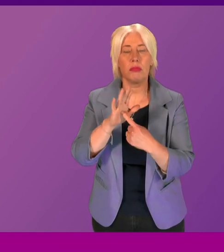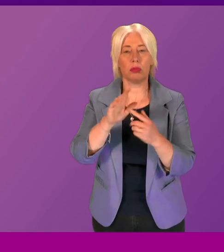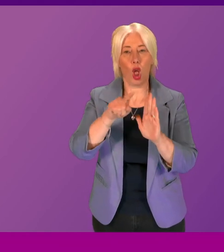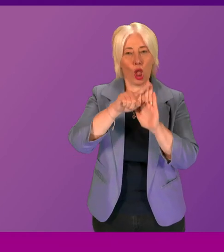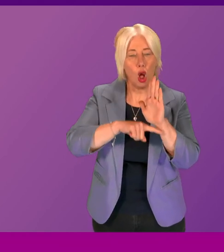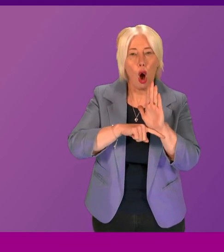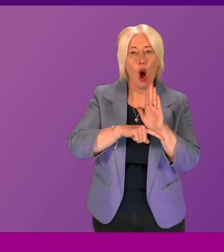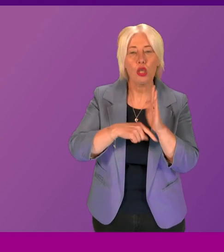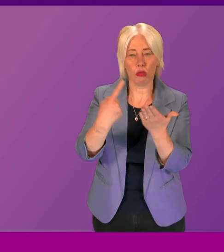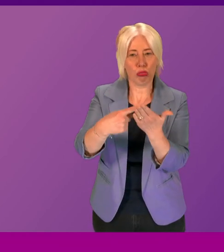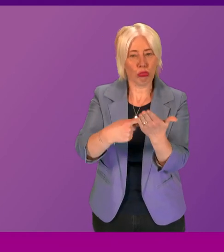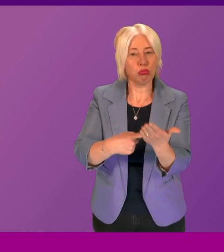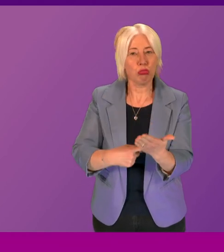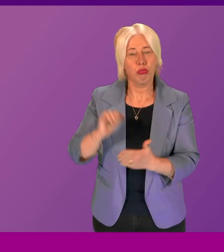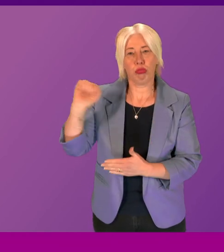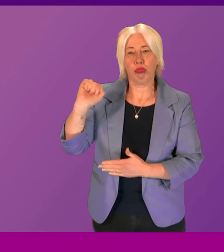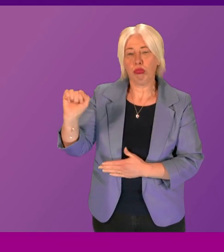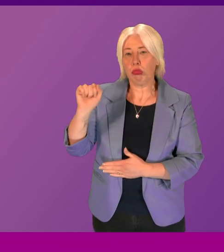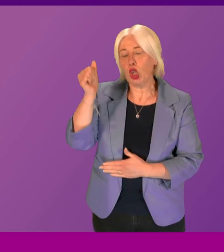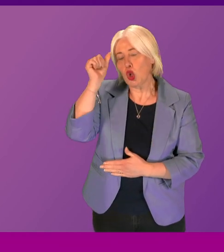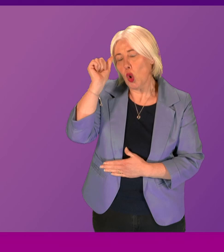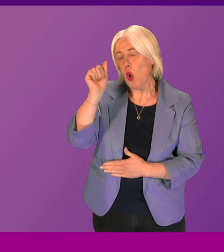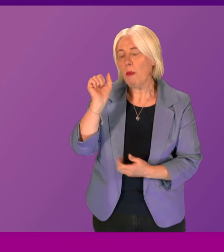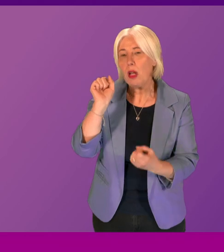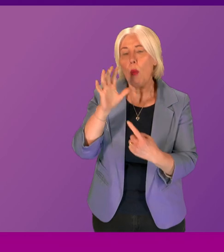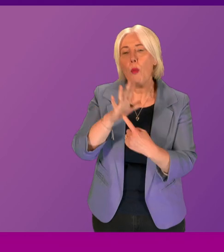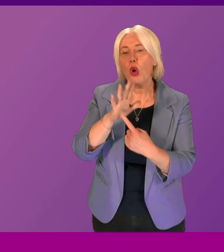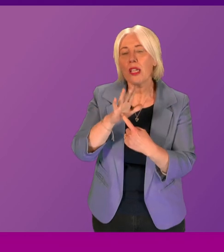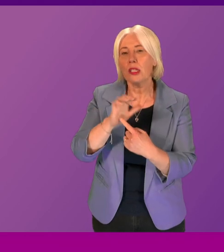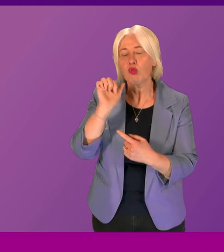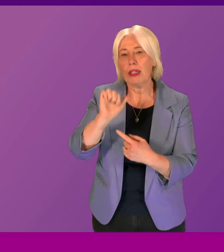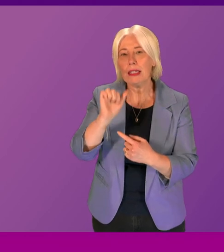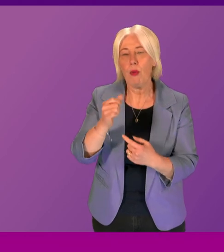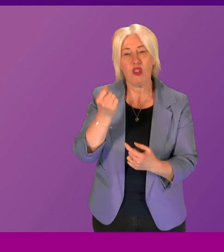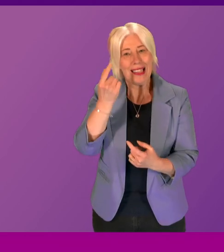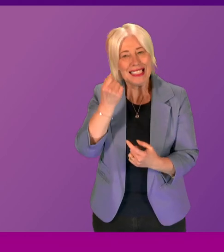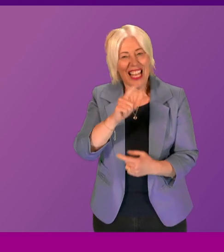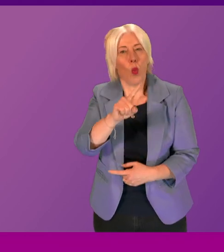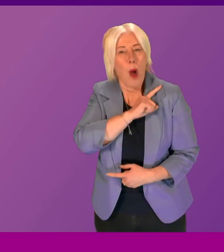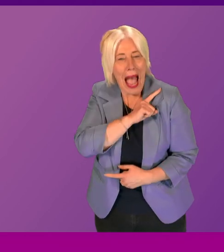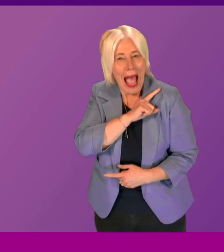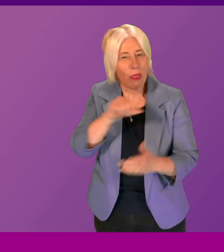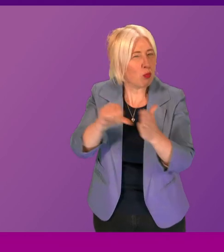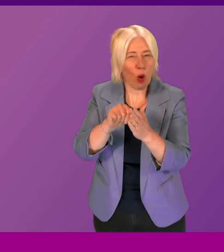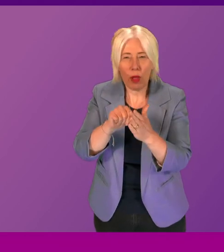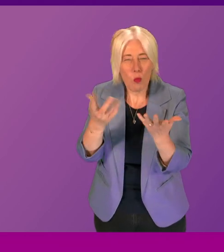She also makes an important point about understanding the nature and extent of the problem, so that